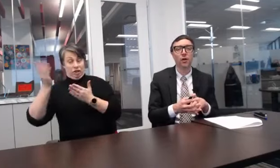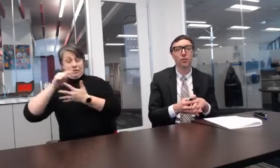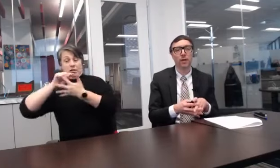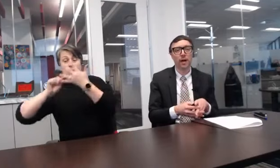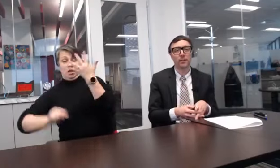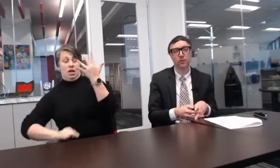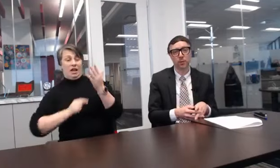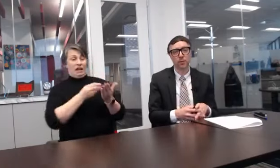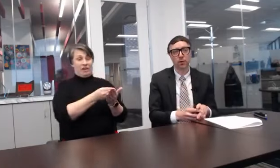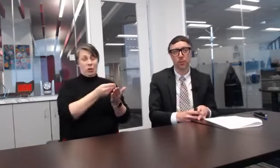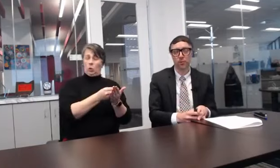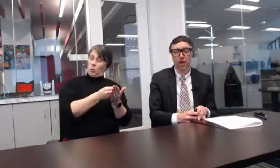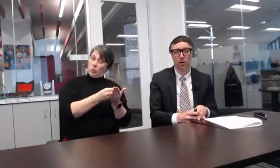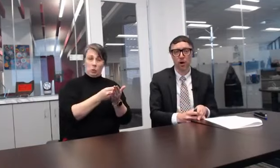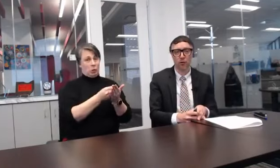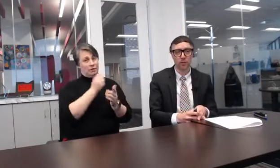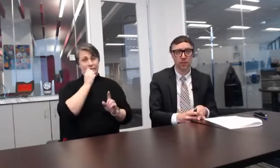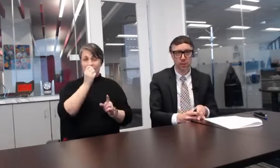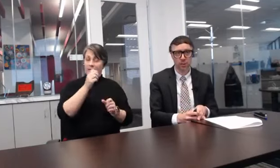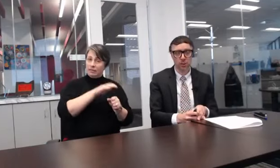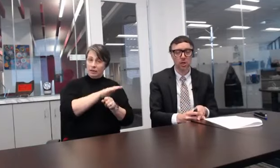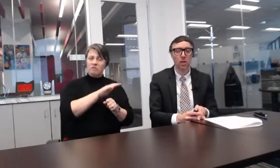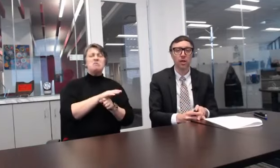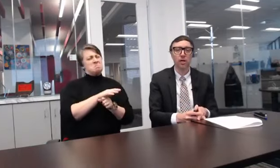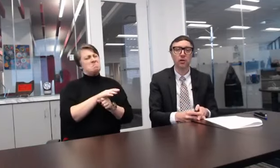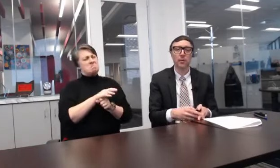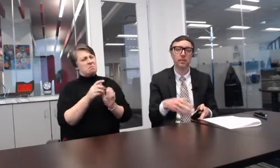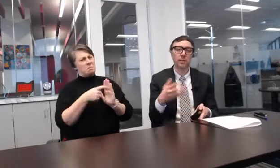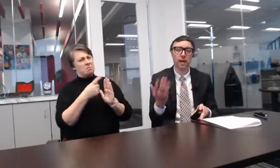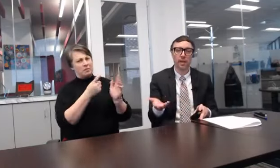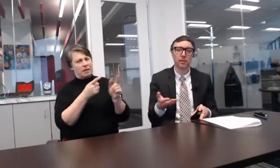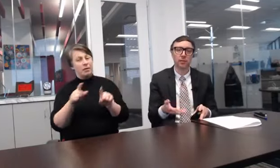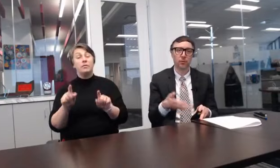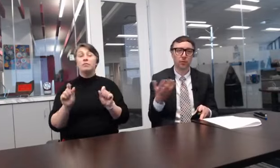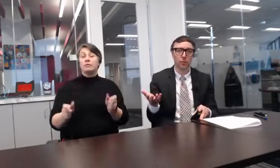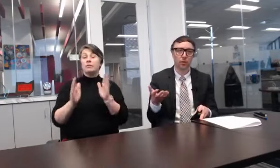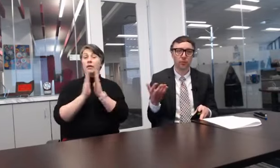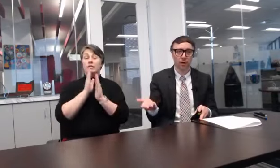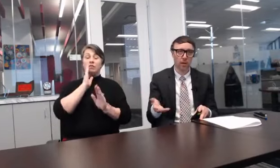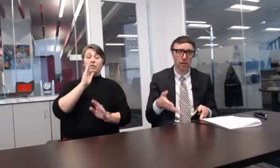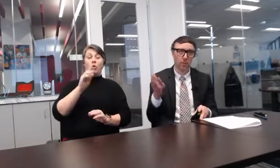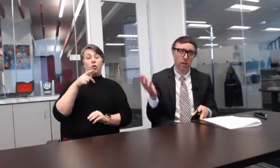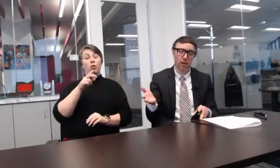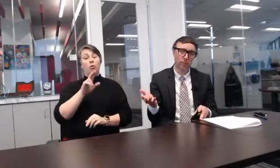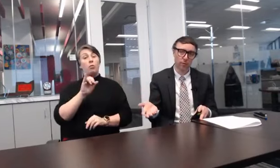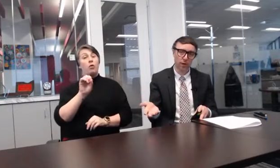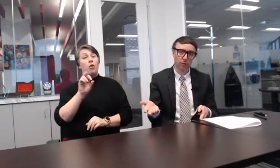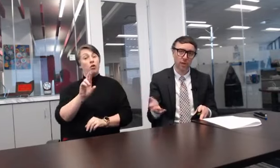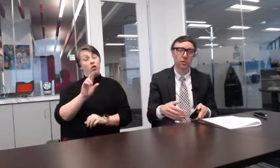you can ask for what's called prior authorization. And you're basically asking for more funding beyond that funding range.